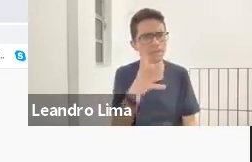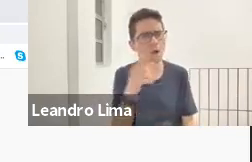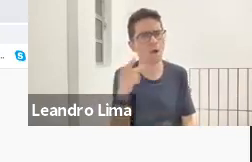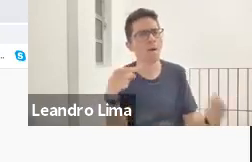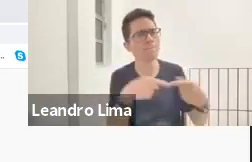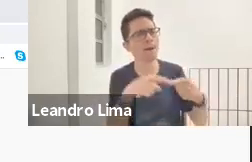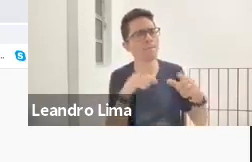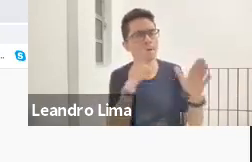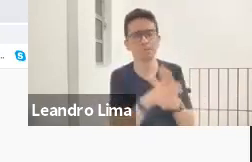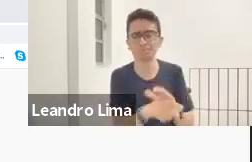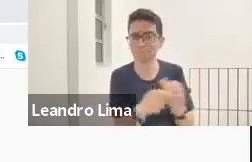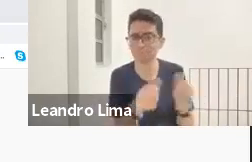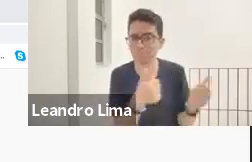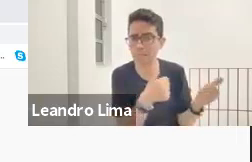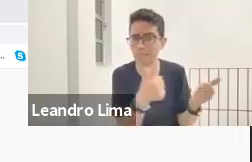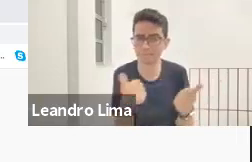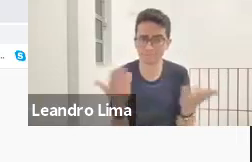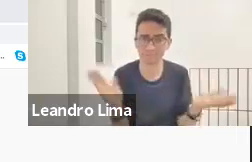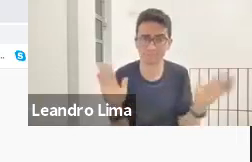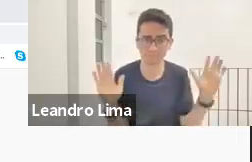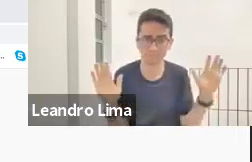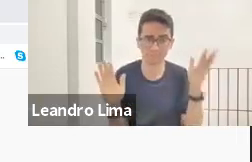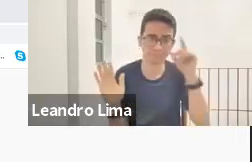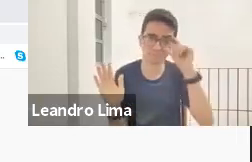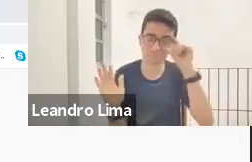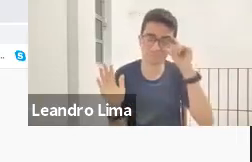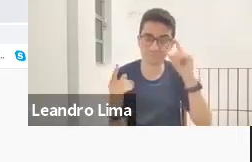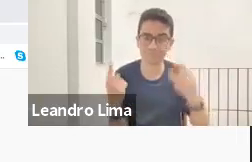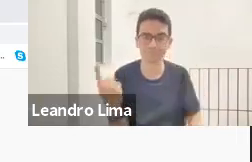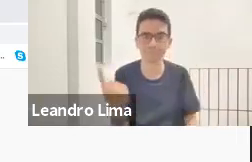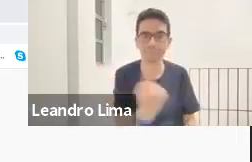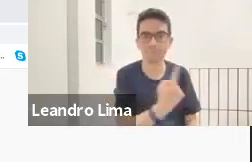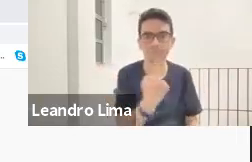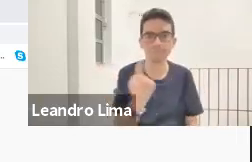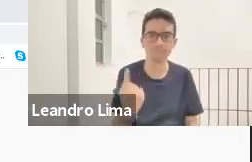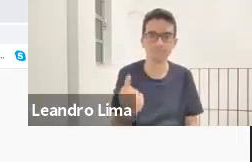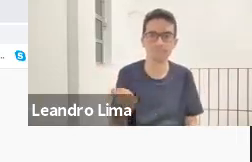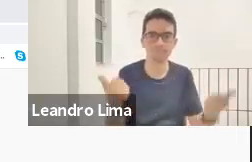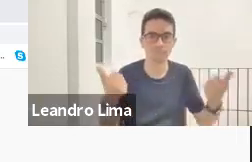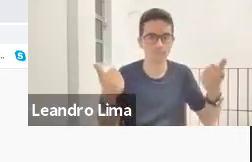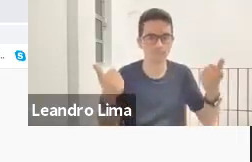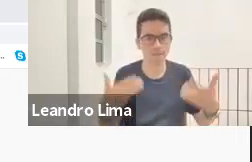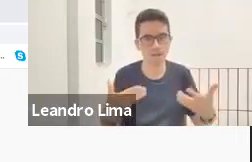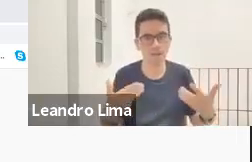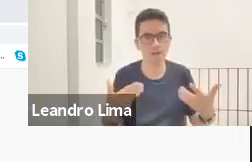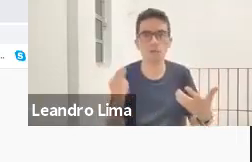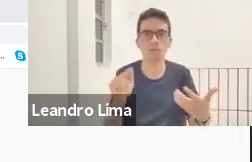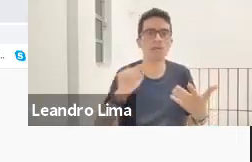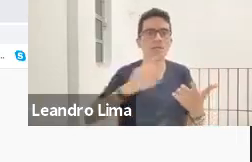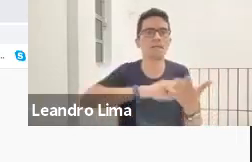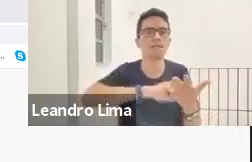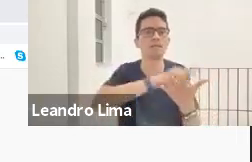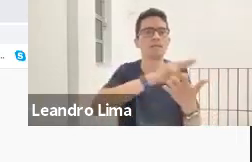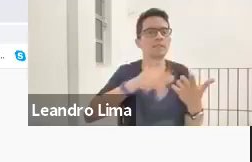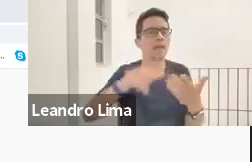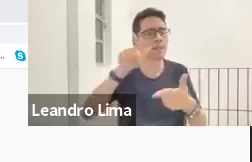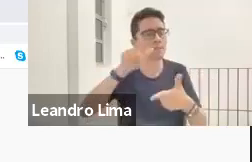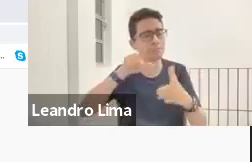we've we've Streamed a lot we've Streamed a lot of these, you know that a lot of these ave enough of it I think they were enough of it I think they were